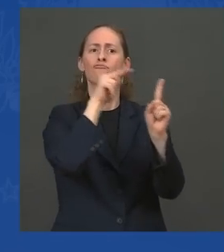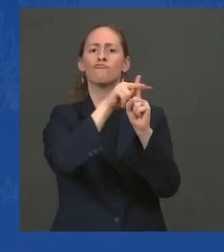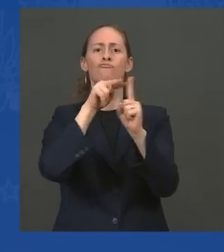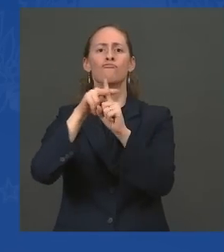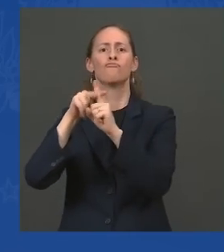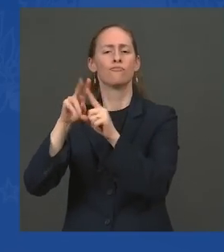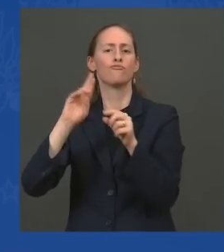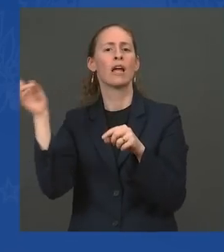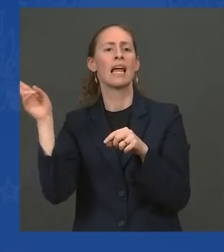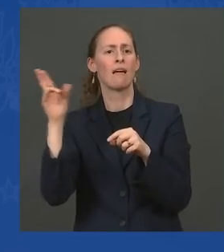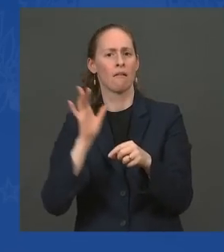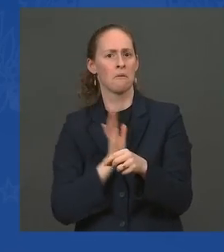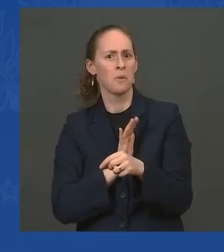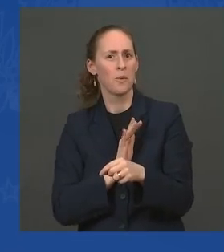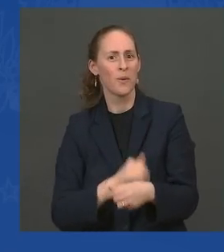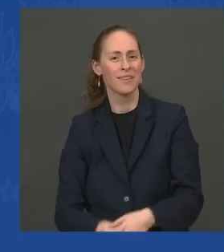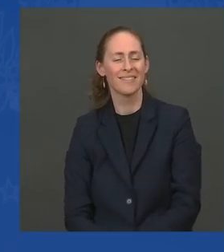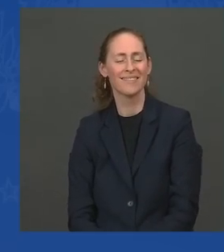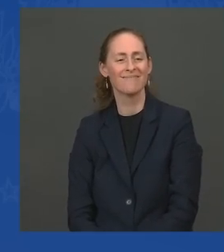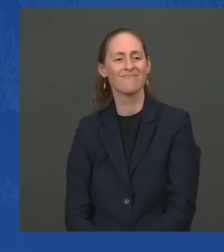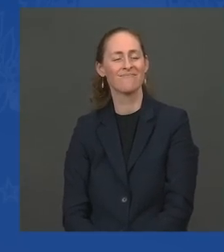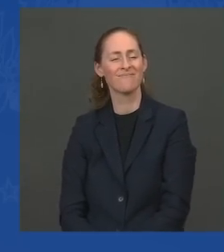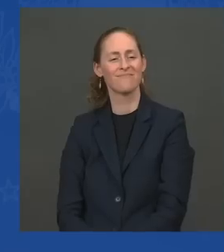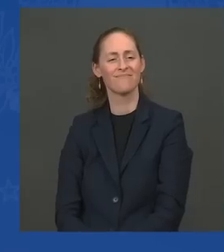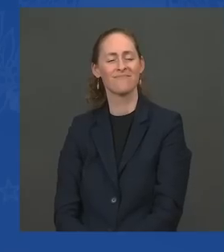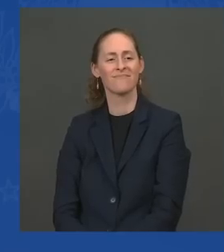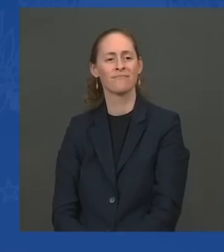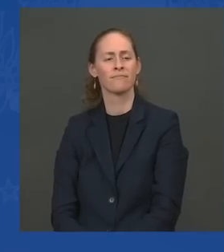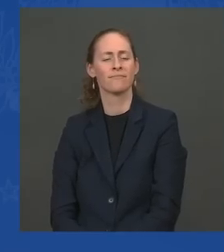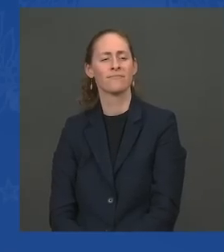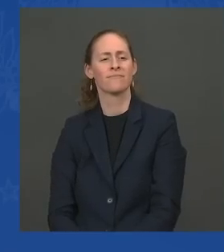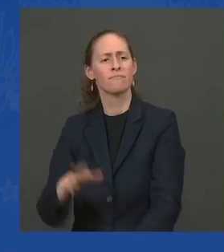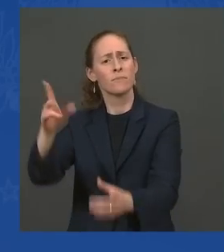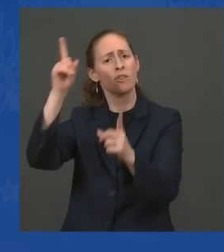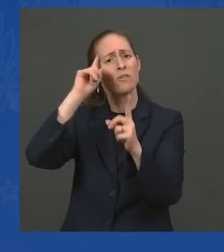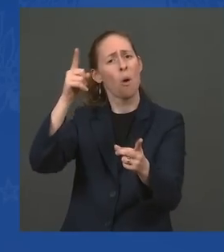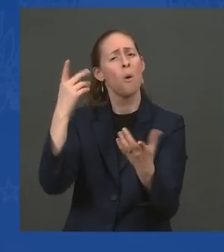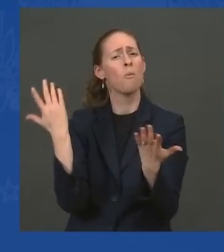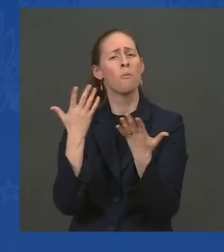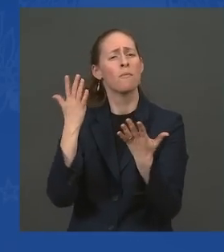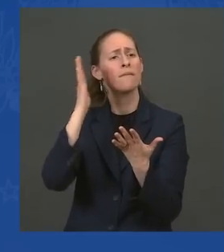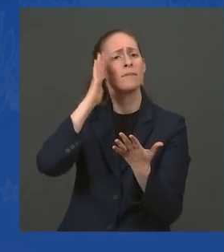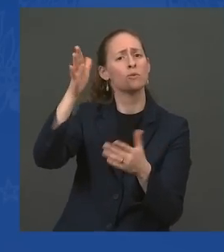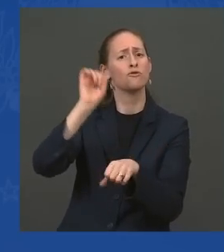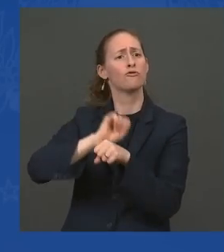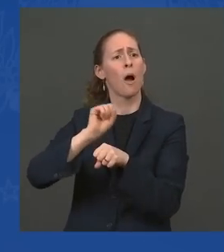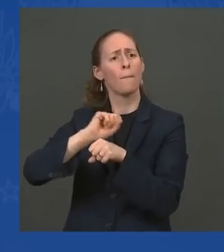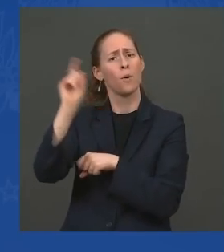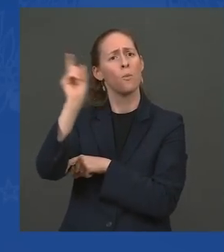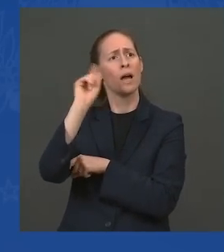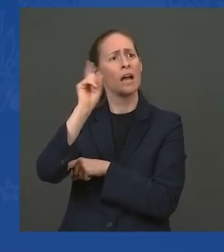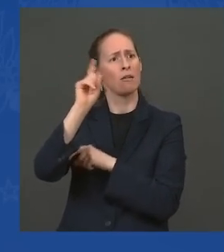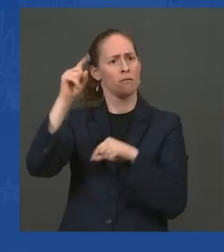Look, we're going to make sure that the jobs of the future end up here in Michigan, not halfway around the world.